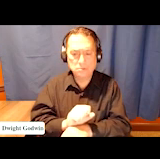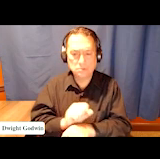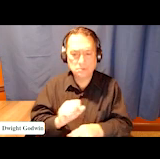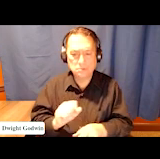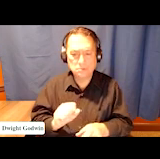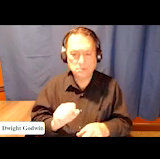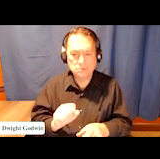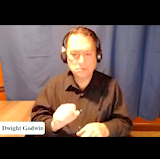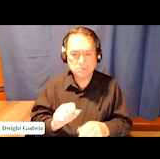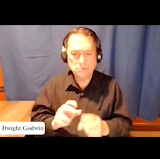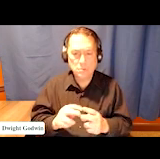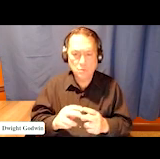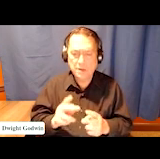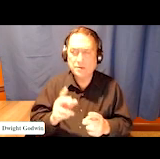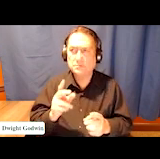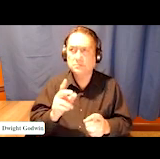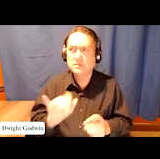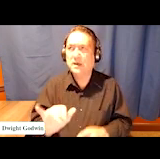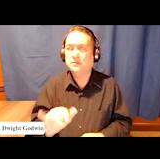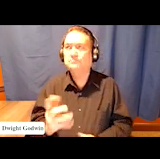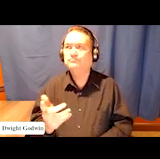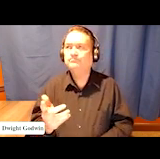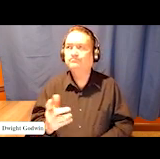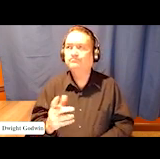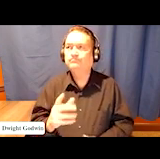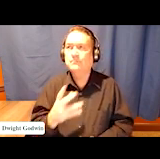whether it be going out on crisis